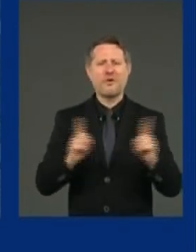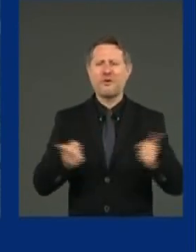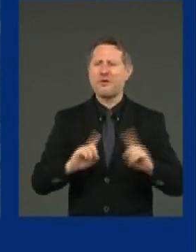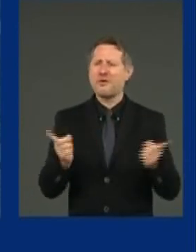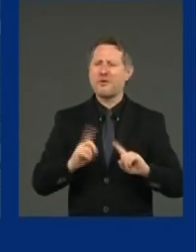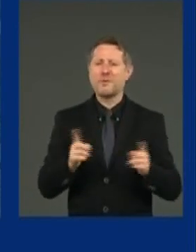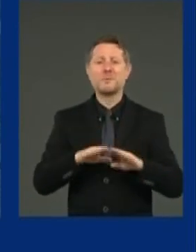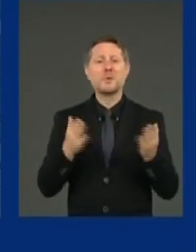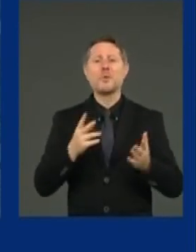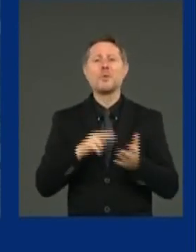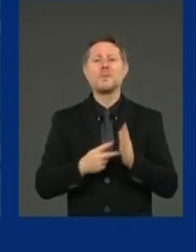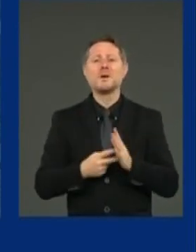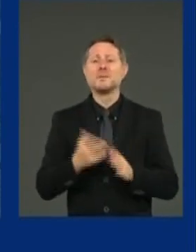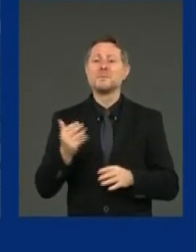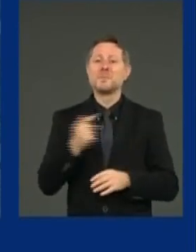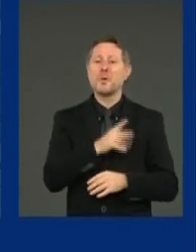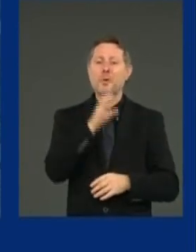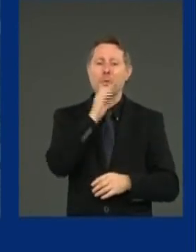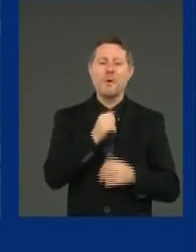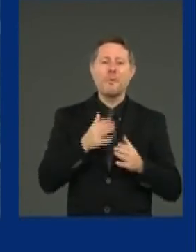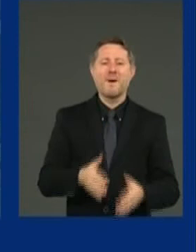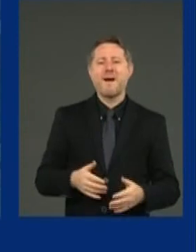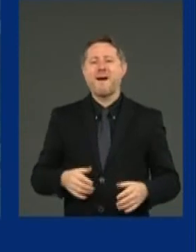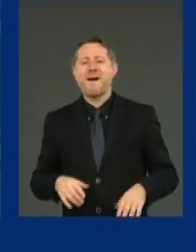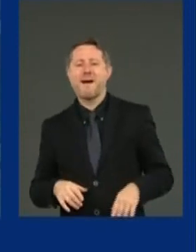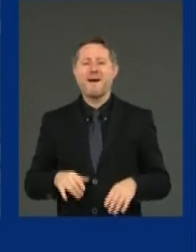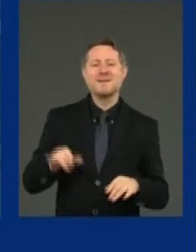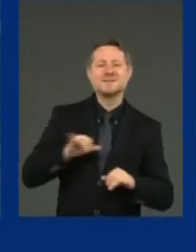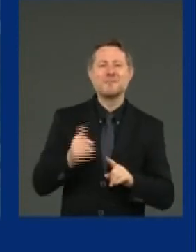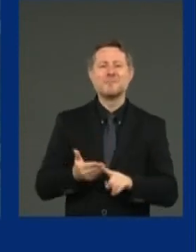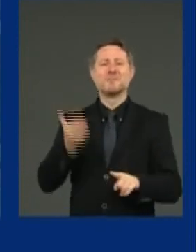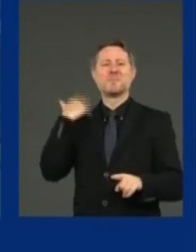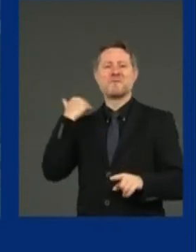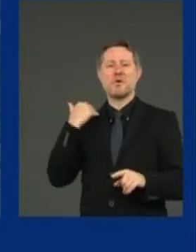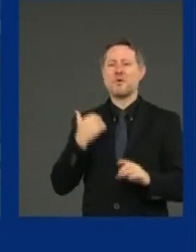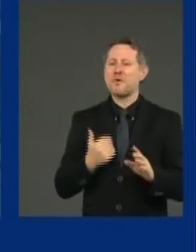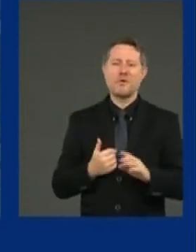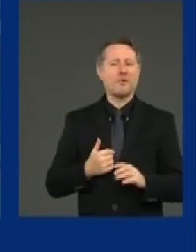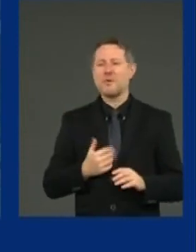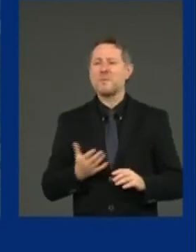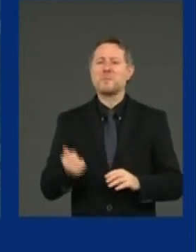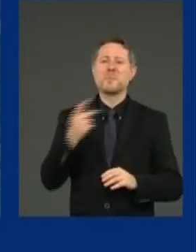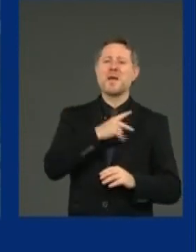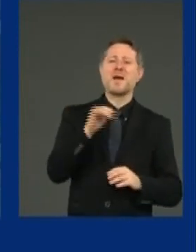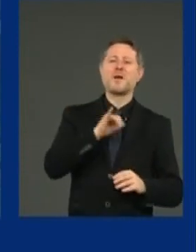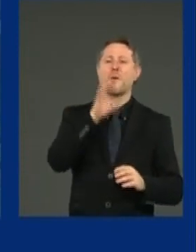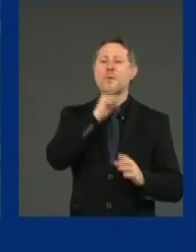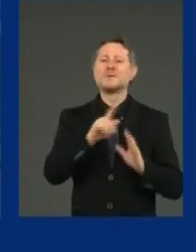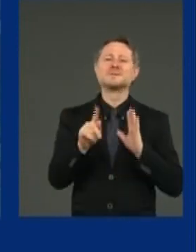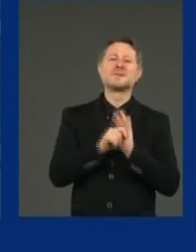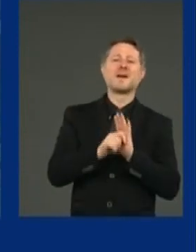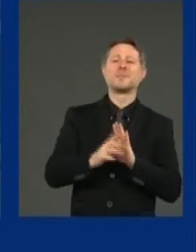ABOUT WE ARE GOING TO REOPEN. REOPEN SUGGESTS YOU ARE GOING TO GO BACK TO WHERE YOU WERE BEFORE THE CLOSURE.